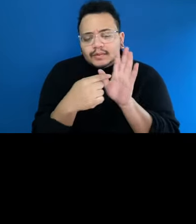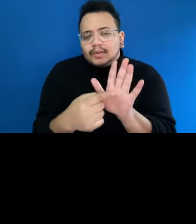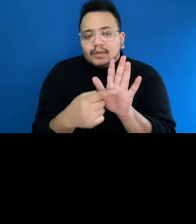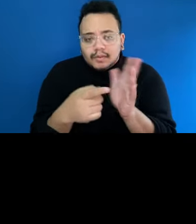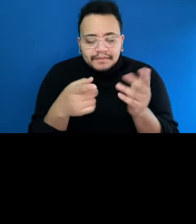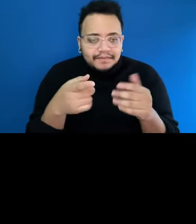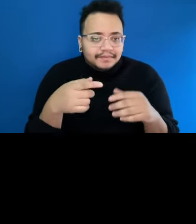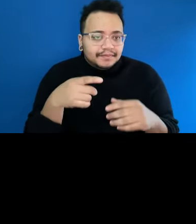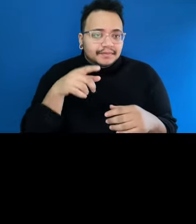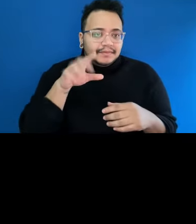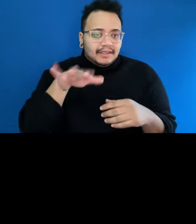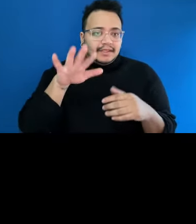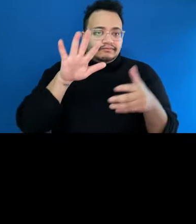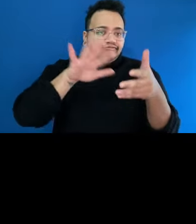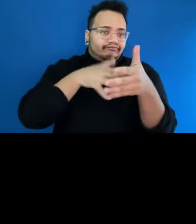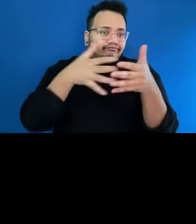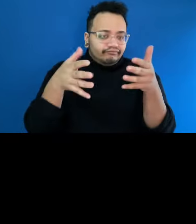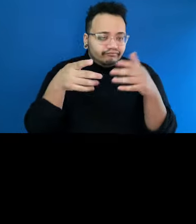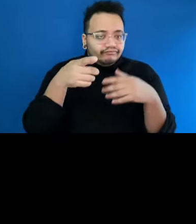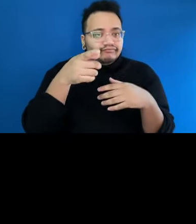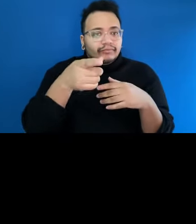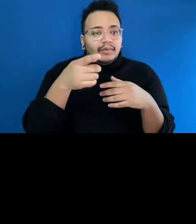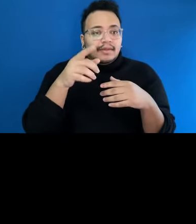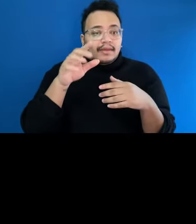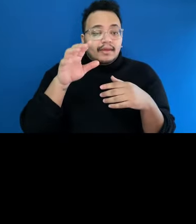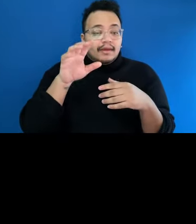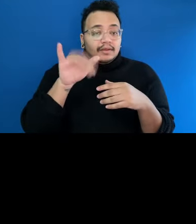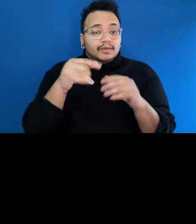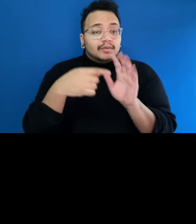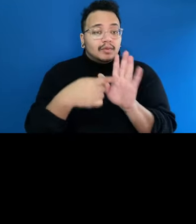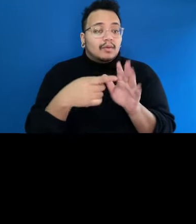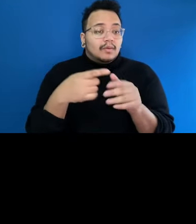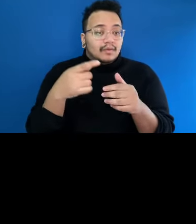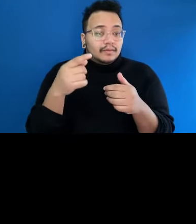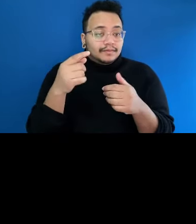but you can see from this chart that as you got,